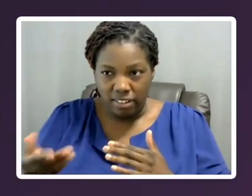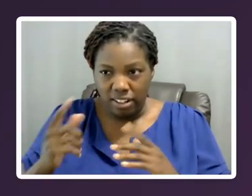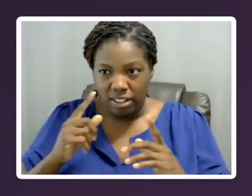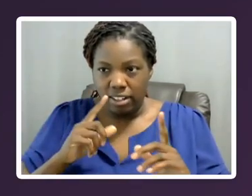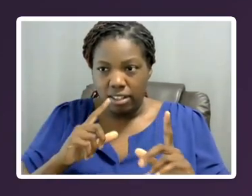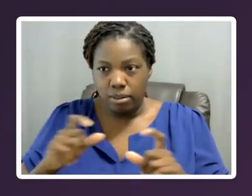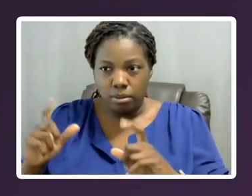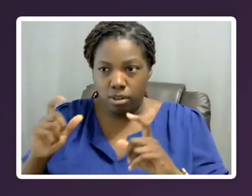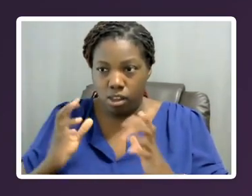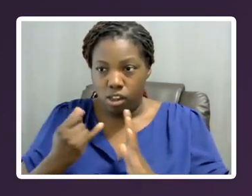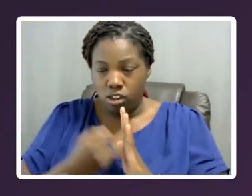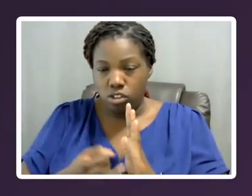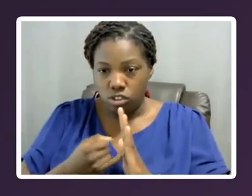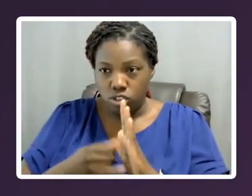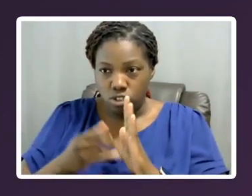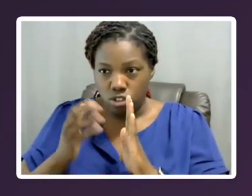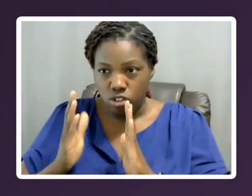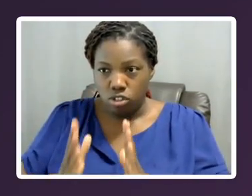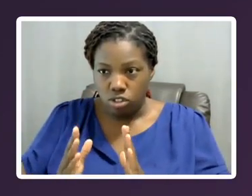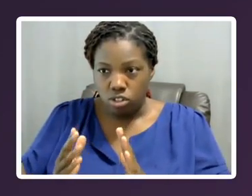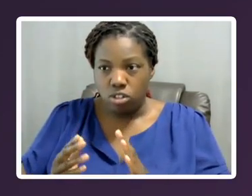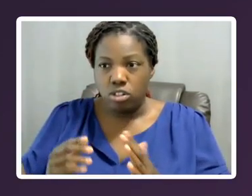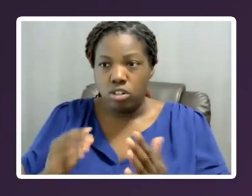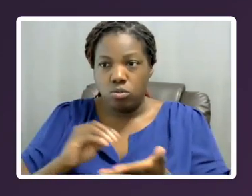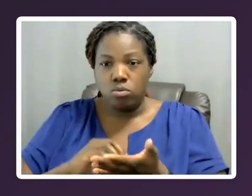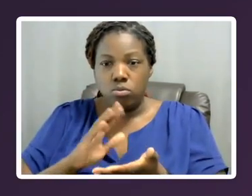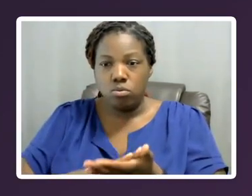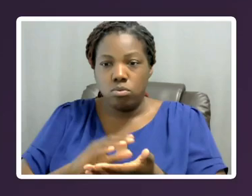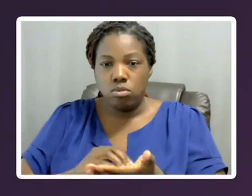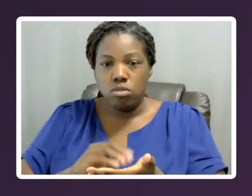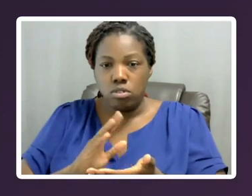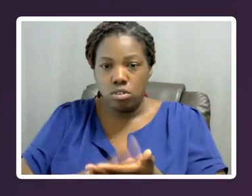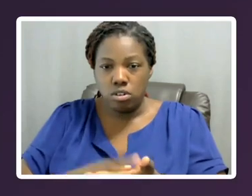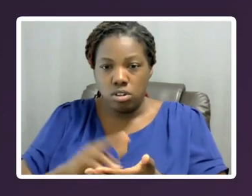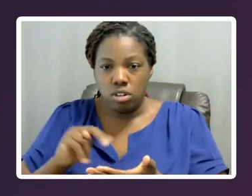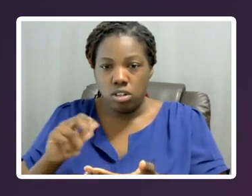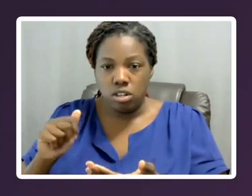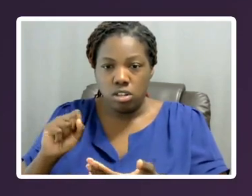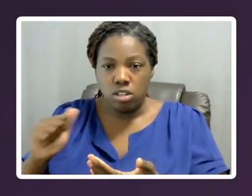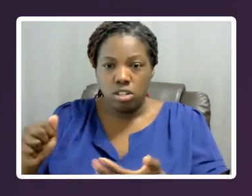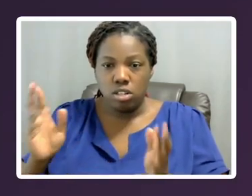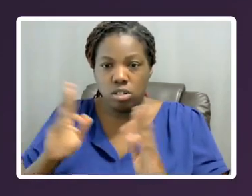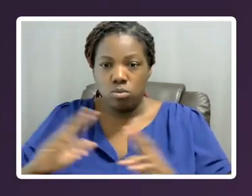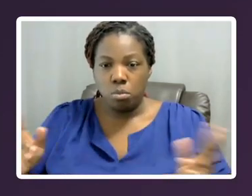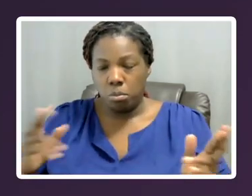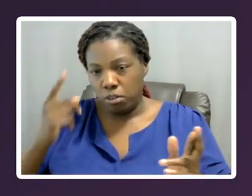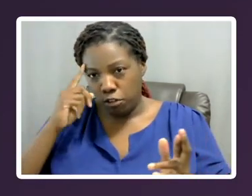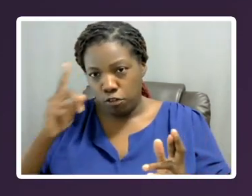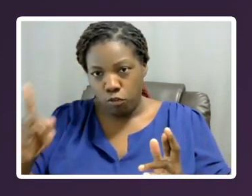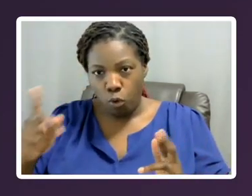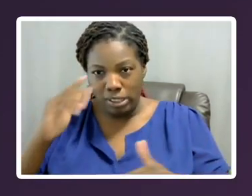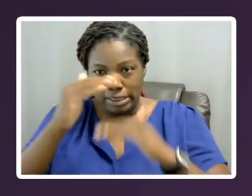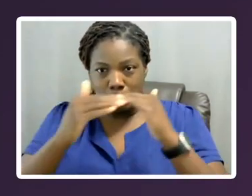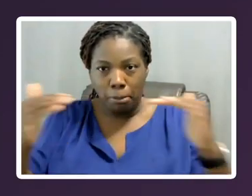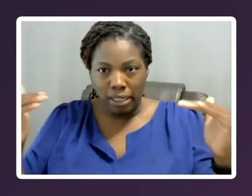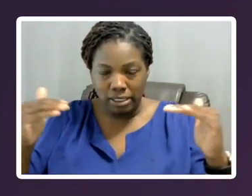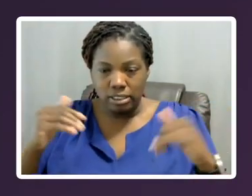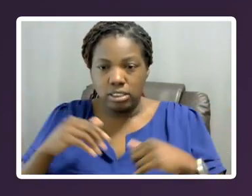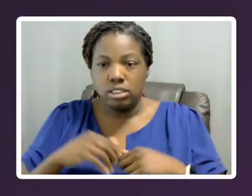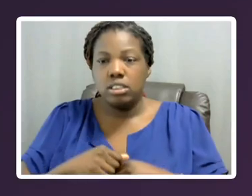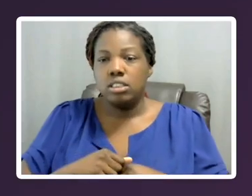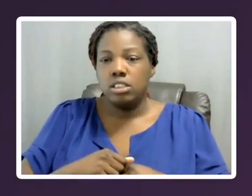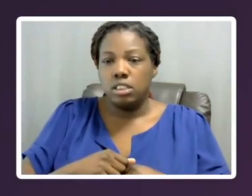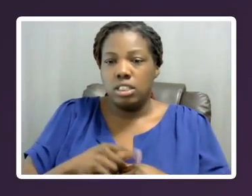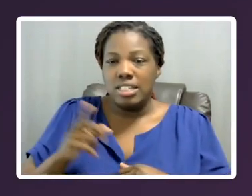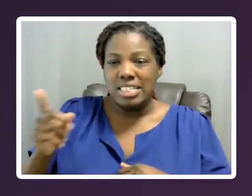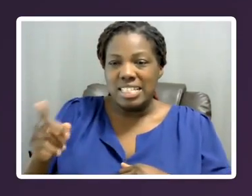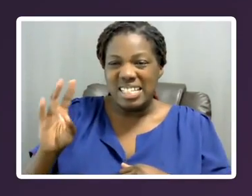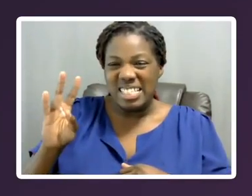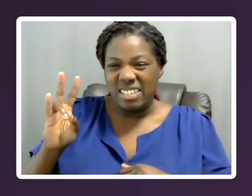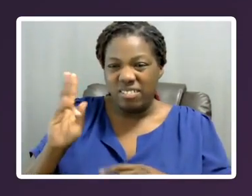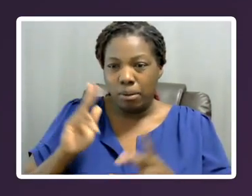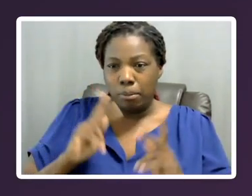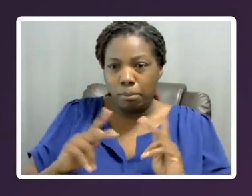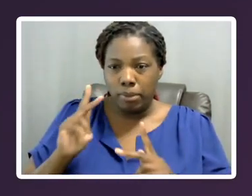to come in and document NASA's preparation for space. And it is these seven that we see here,